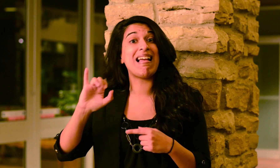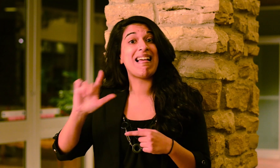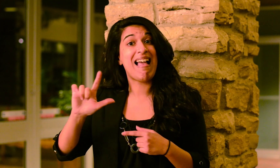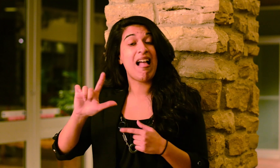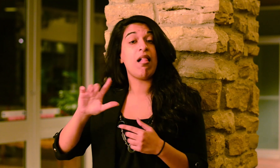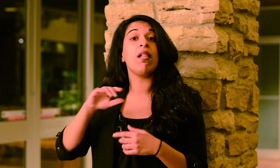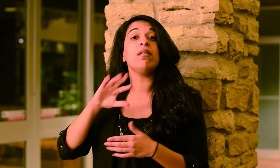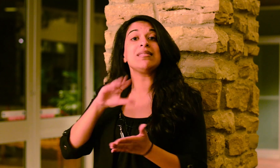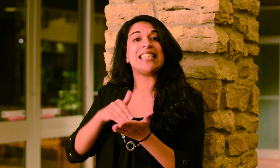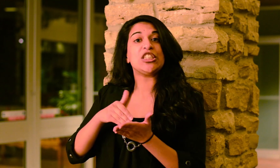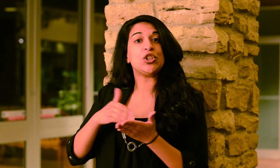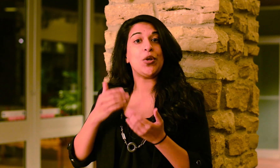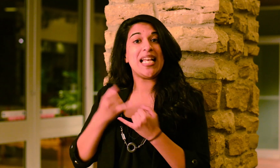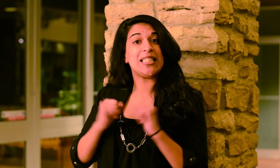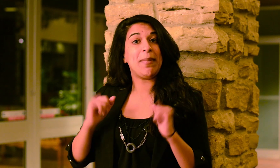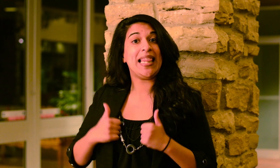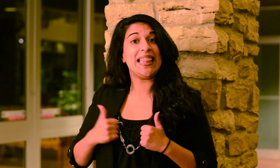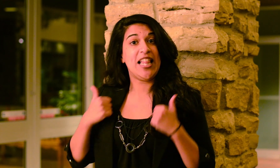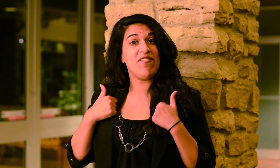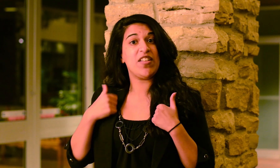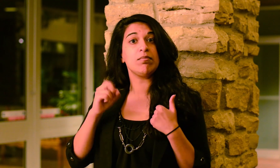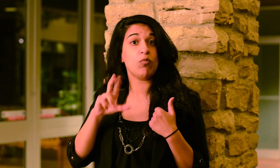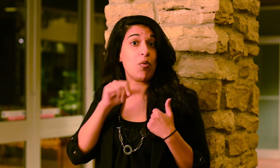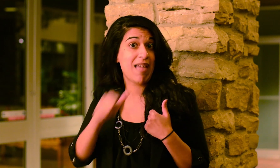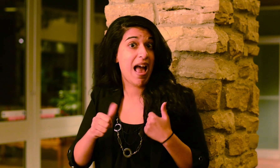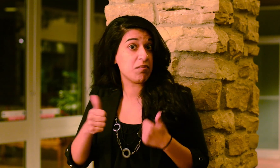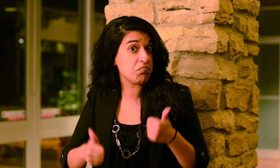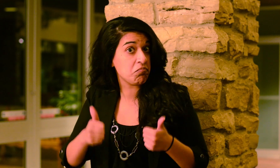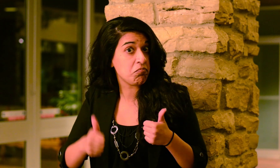to Centers for Independent Living, CILs.